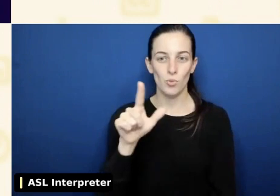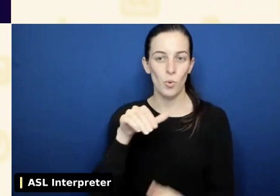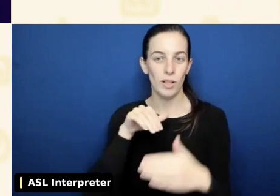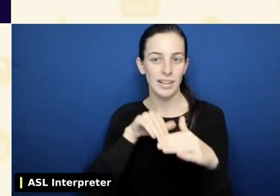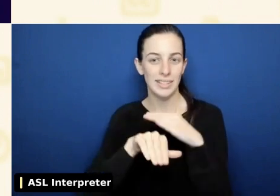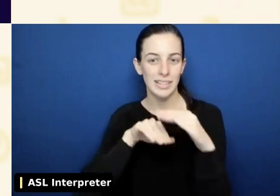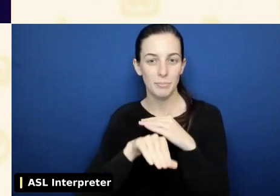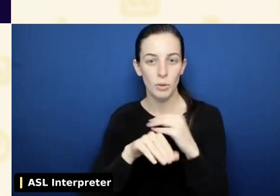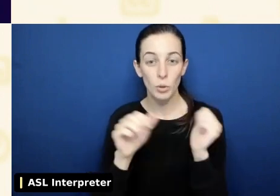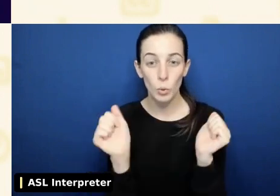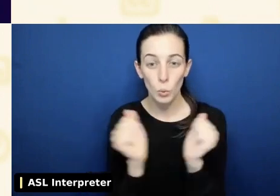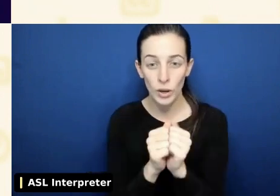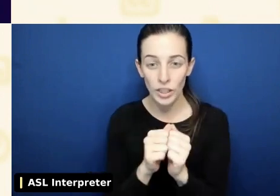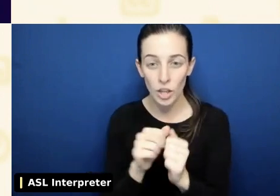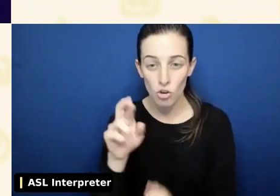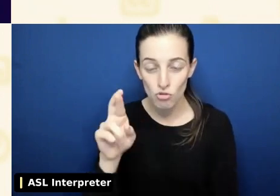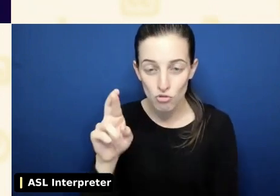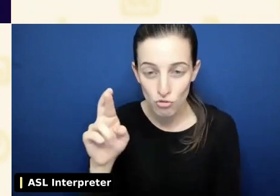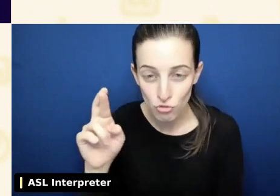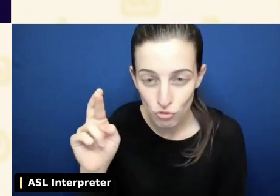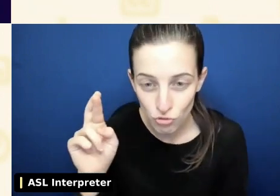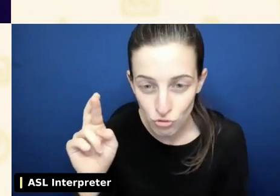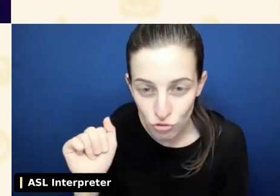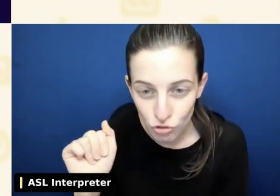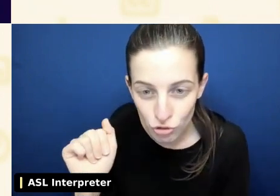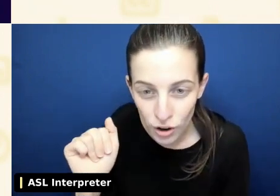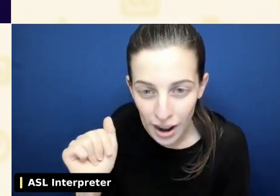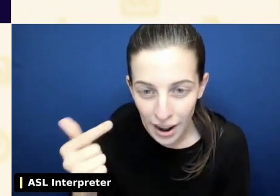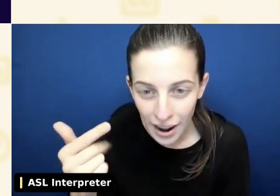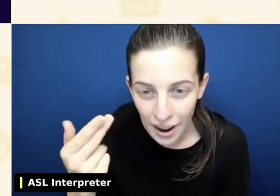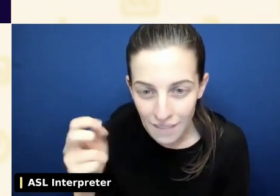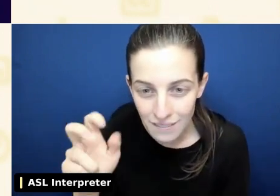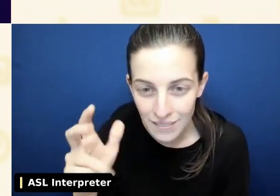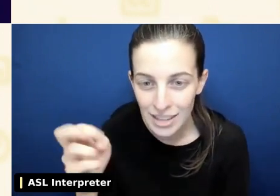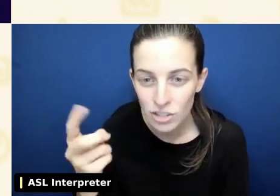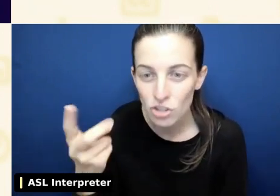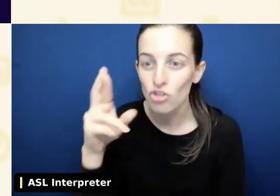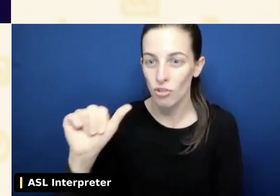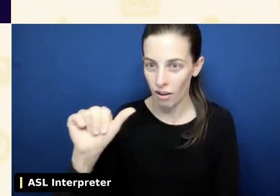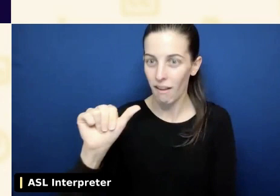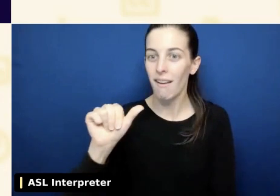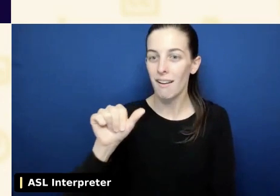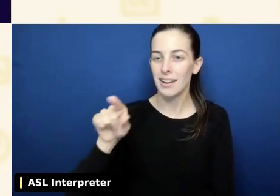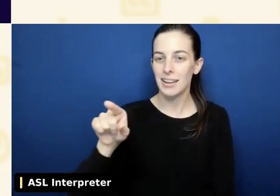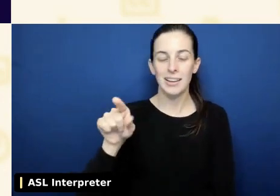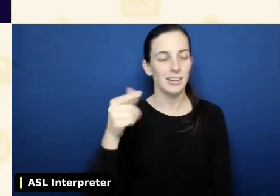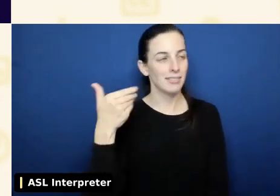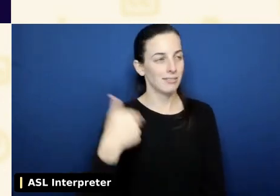Raghavendra, do you want to introduce yourself? Hi, everyone. My name is Raghavendra. I am the founder of DigitalA11y.com.